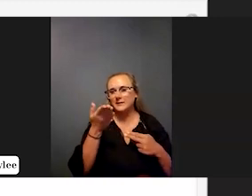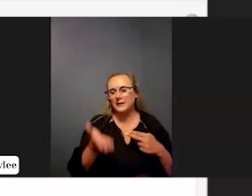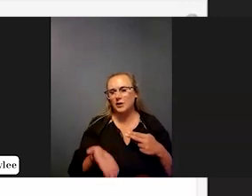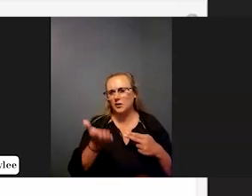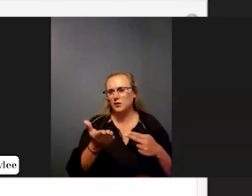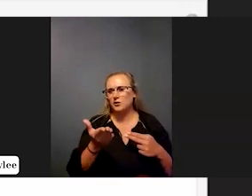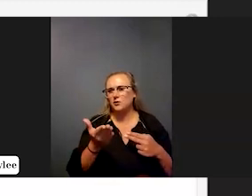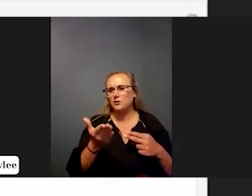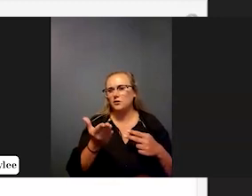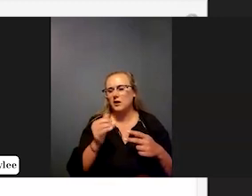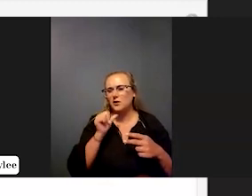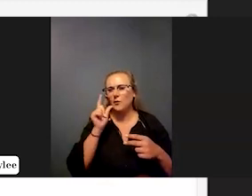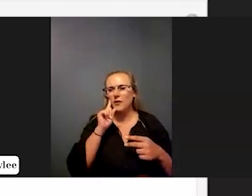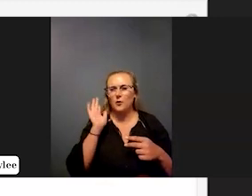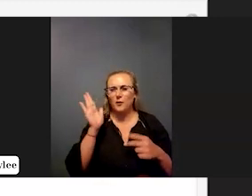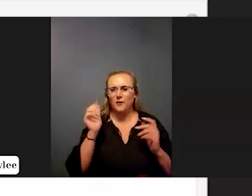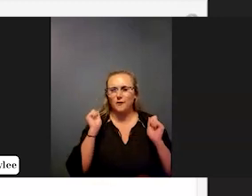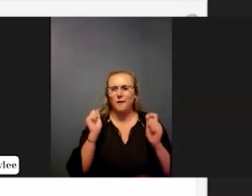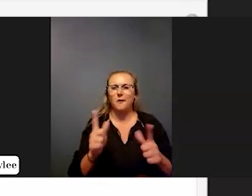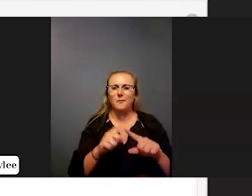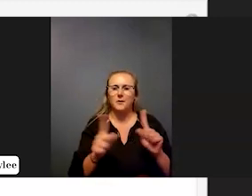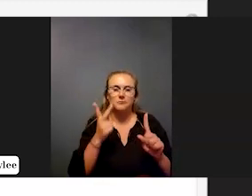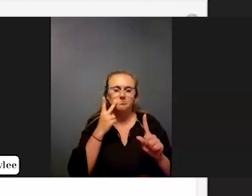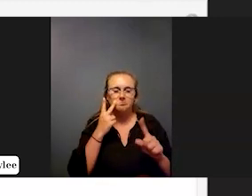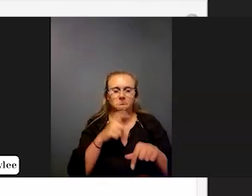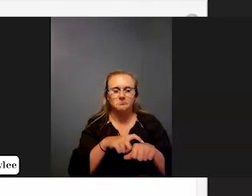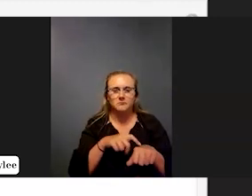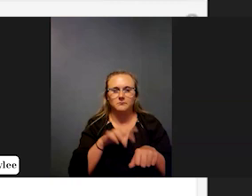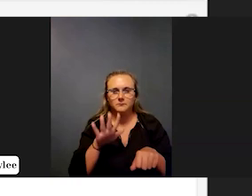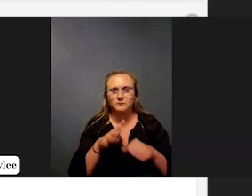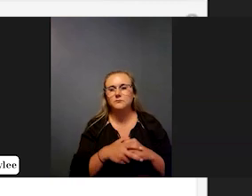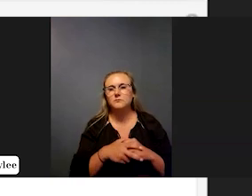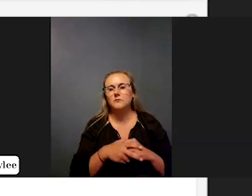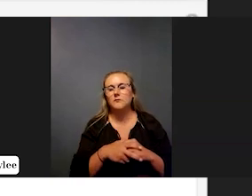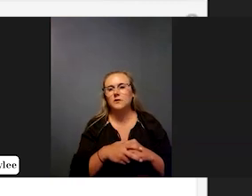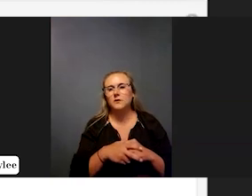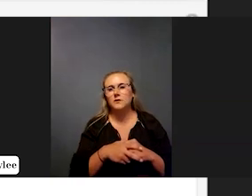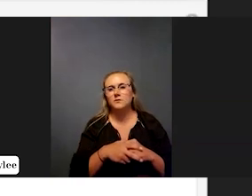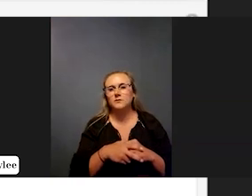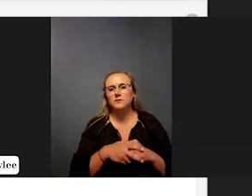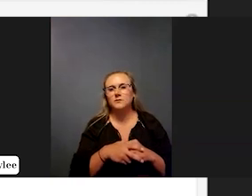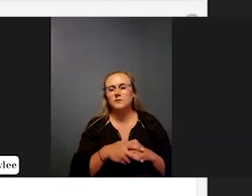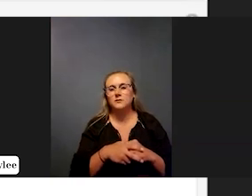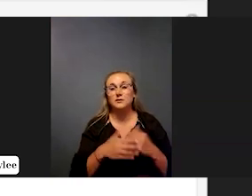Um, we'll get to the expert thing at the end of these, and you'll see a little bit why. So I have a sample of a statistics graph.